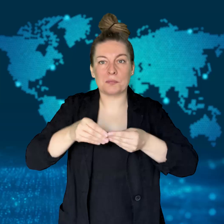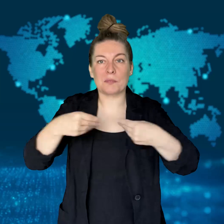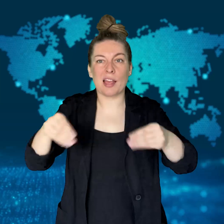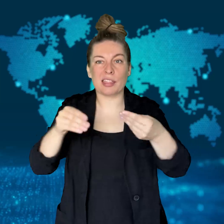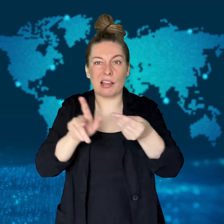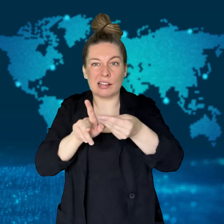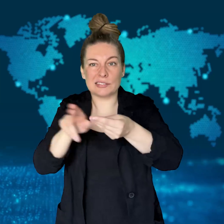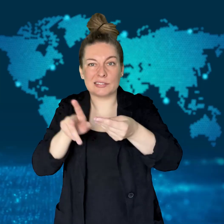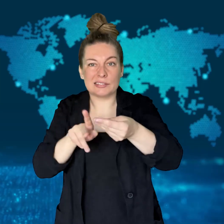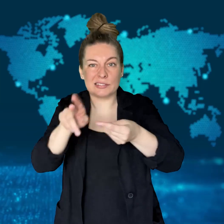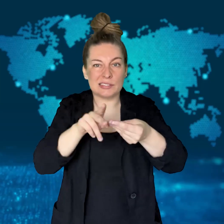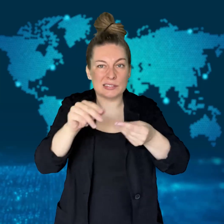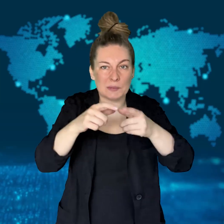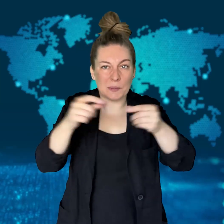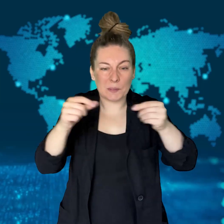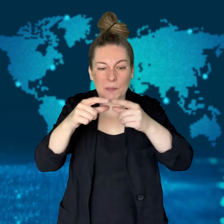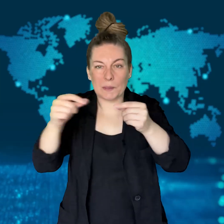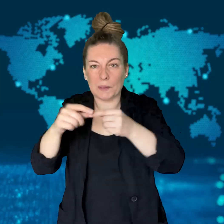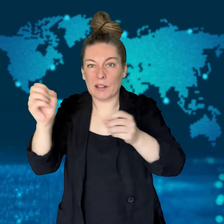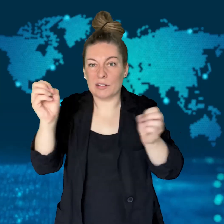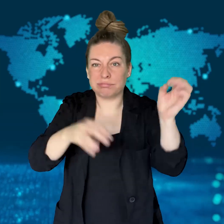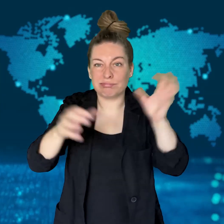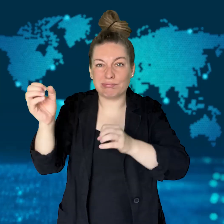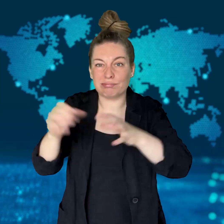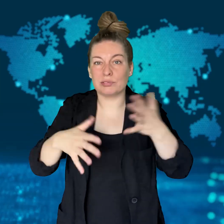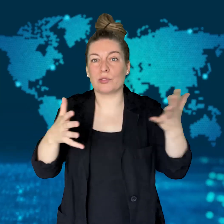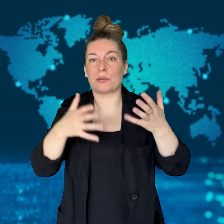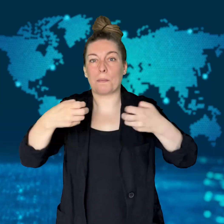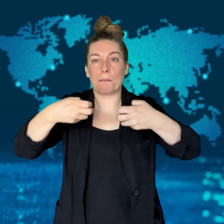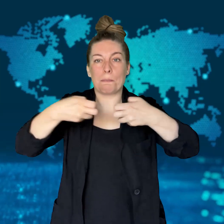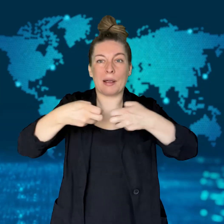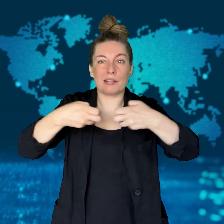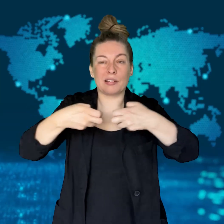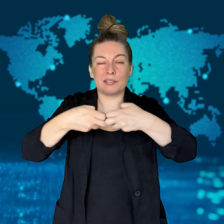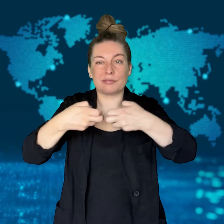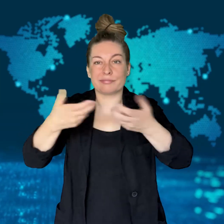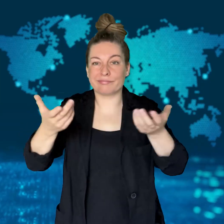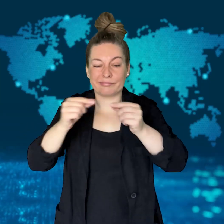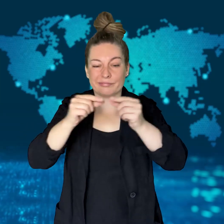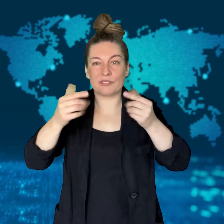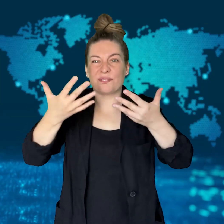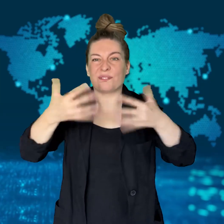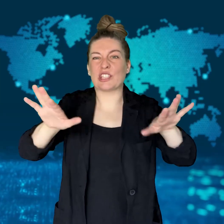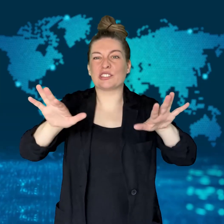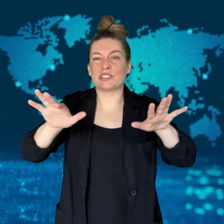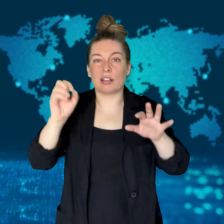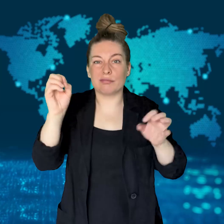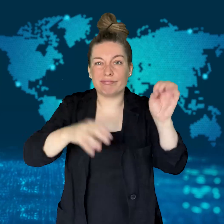There were reports of scraps of cloth, used batteries,